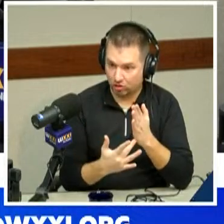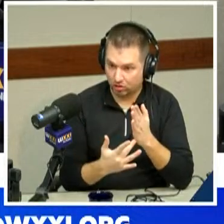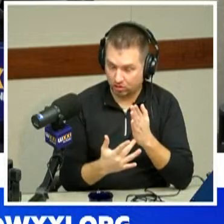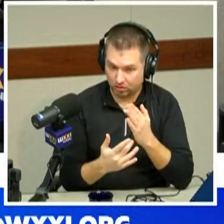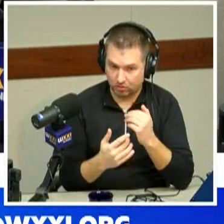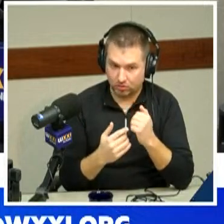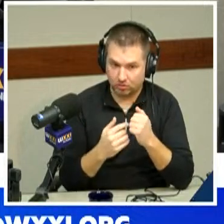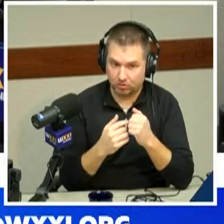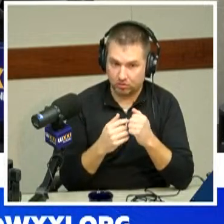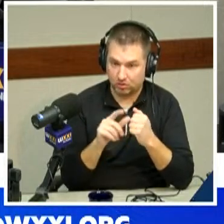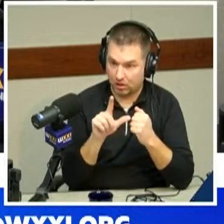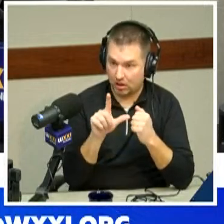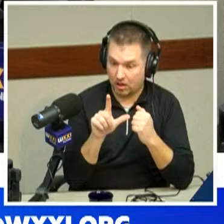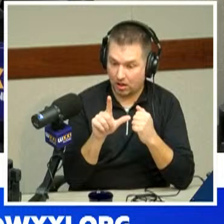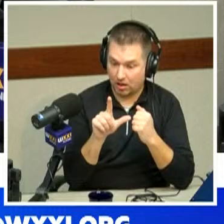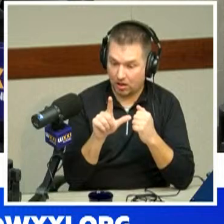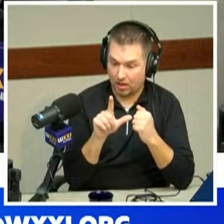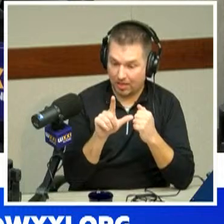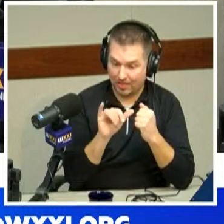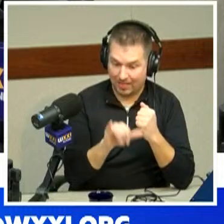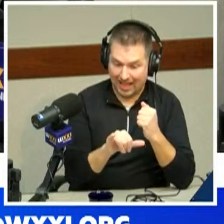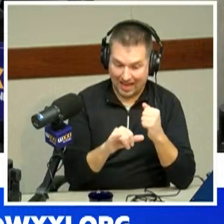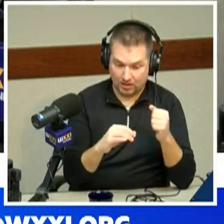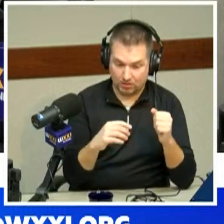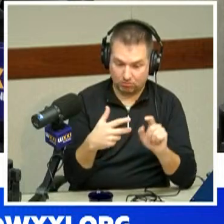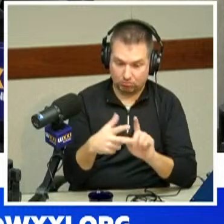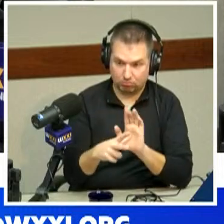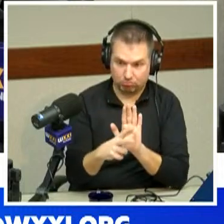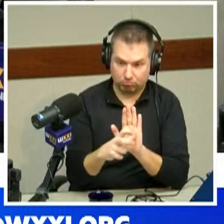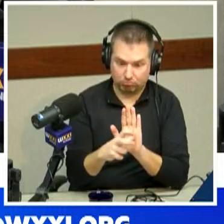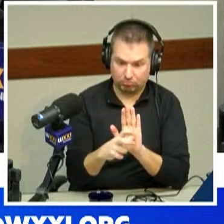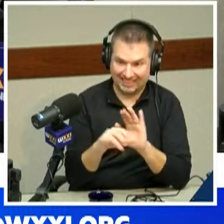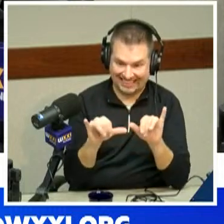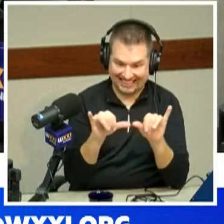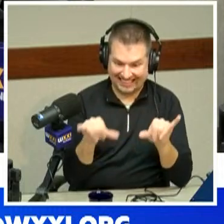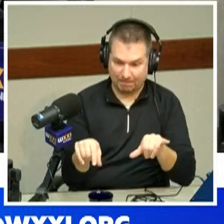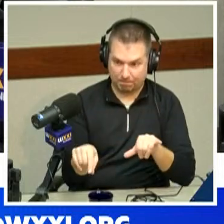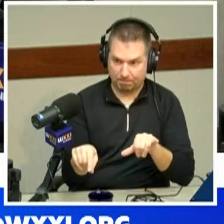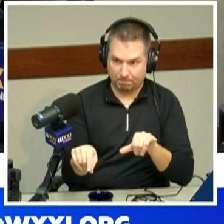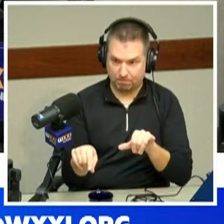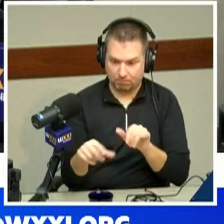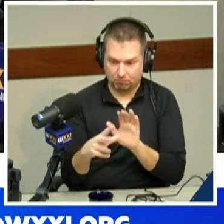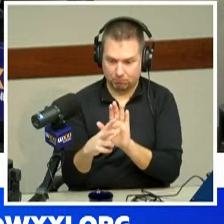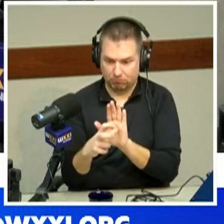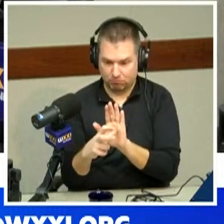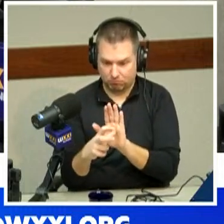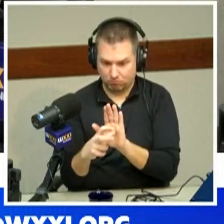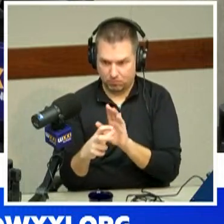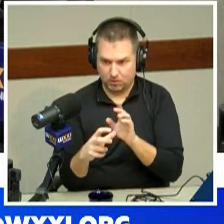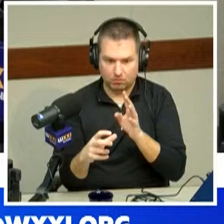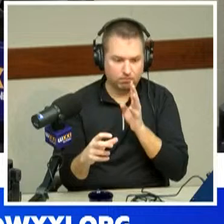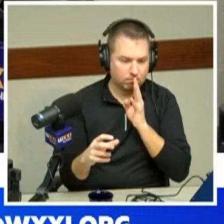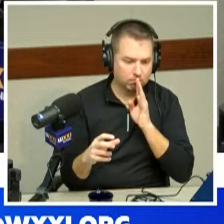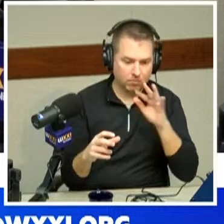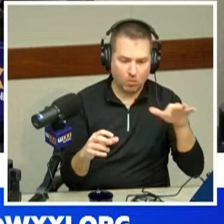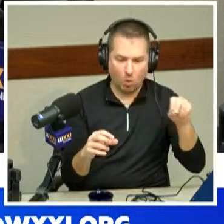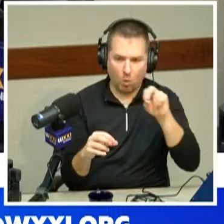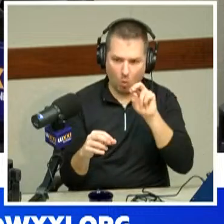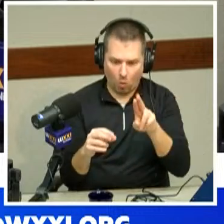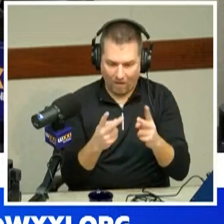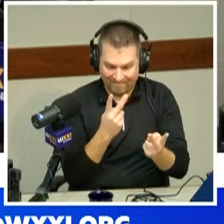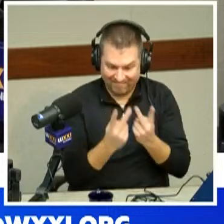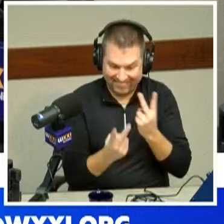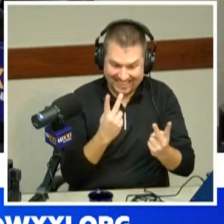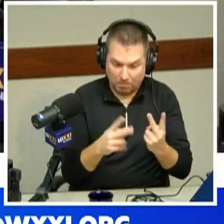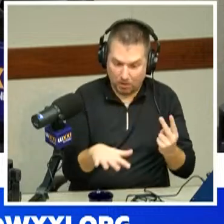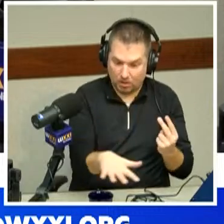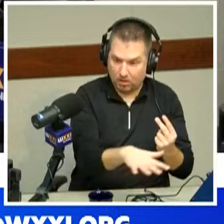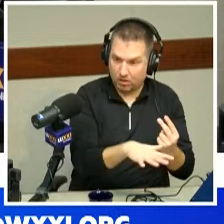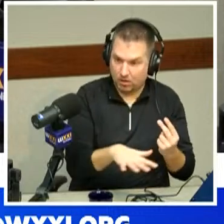stream um into the system the system is able to in real time analyze um the visual visible object on